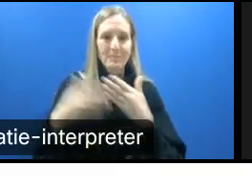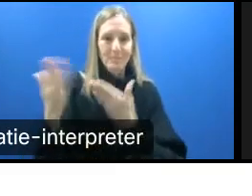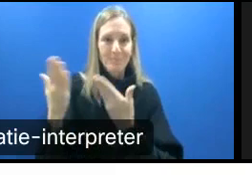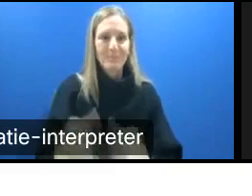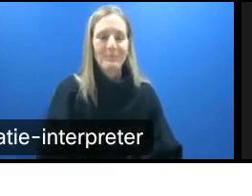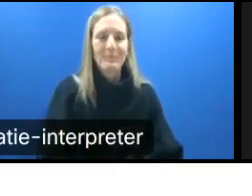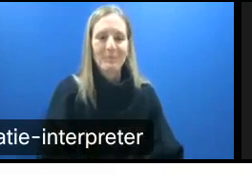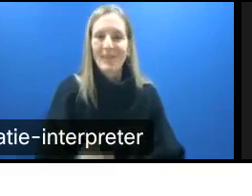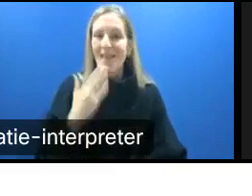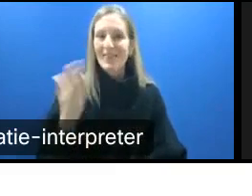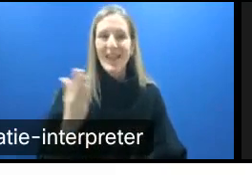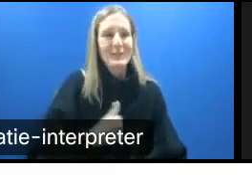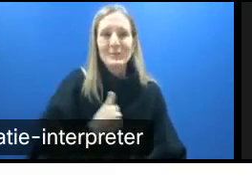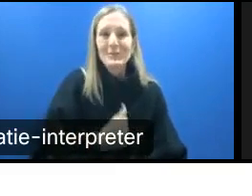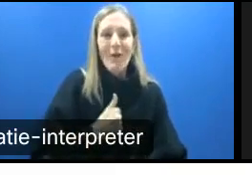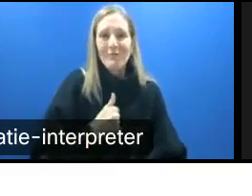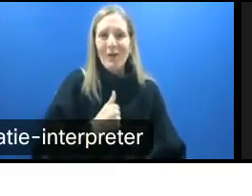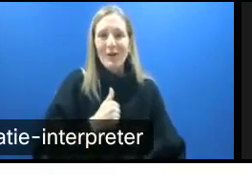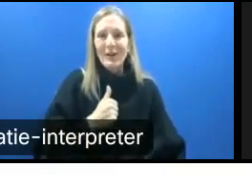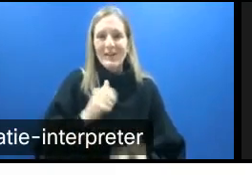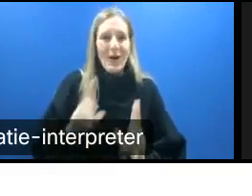And I apologize for moving you on a little fast.